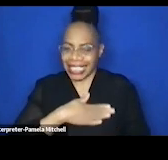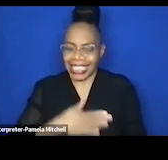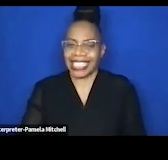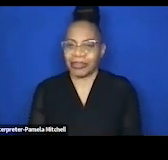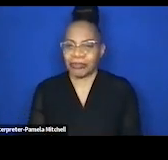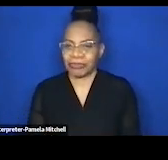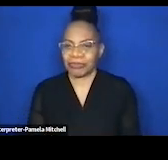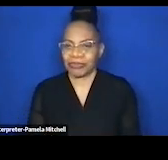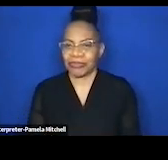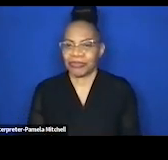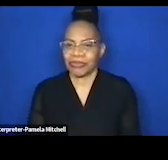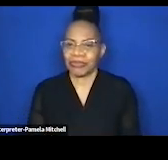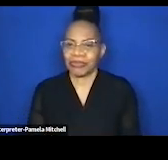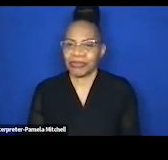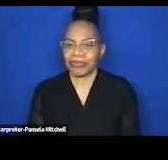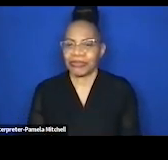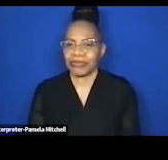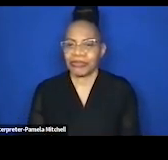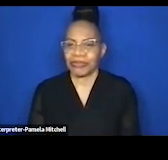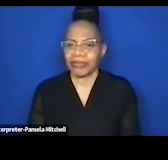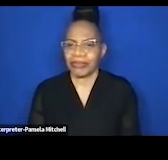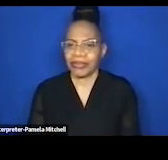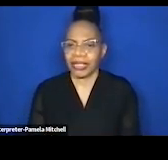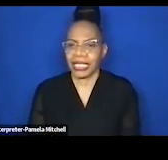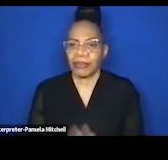Yes, I had... Since five years, I had lost...